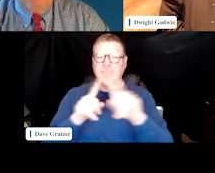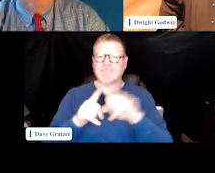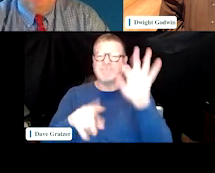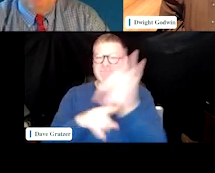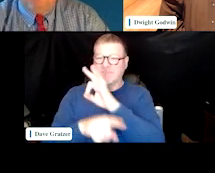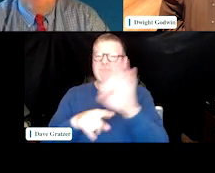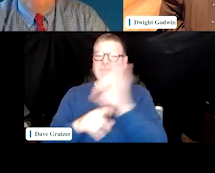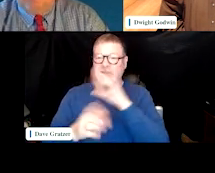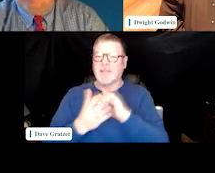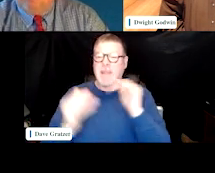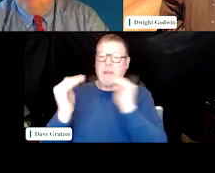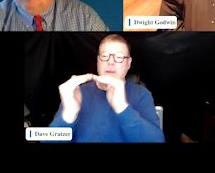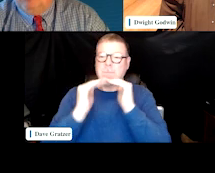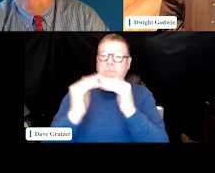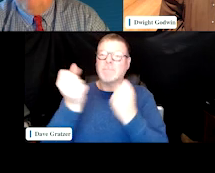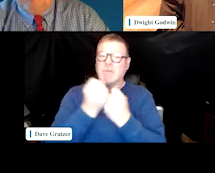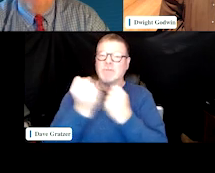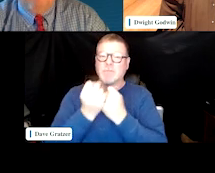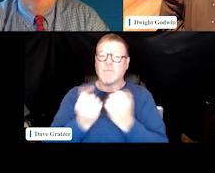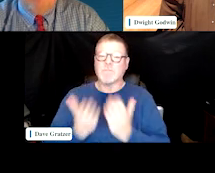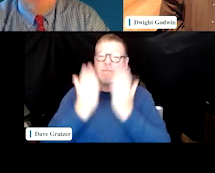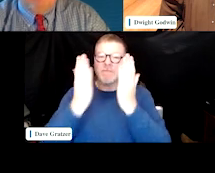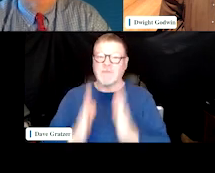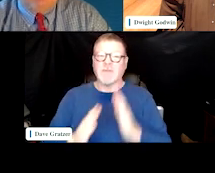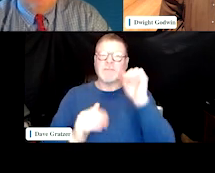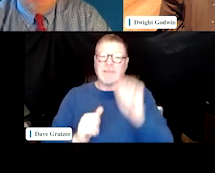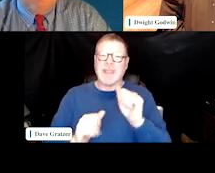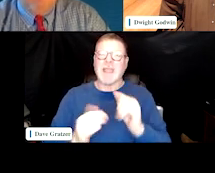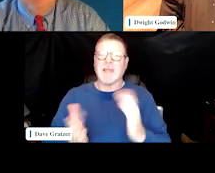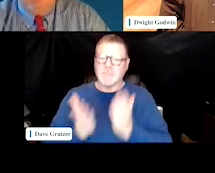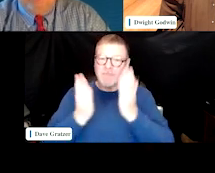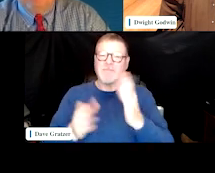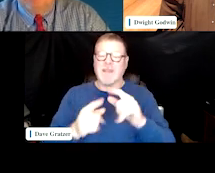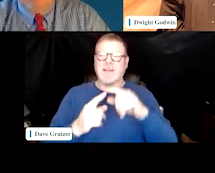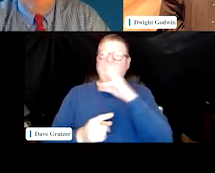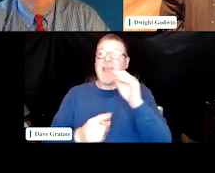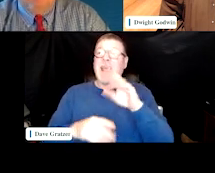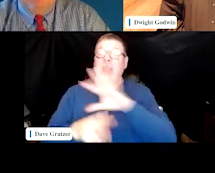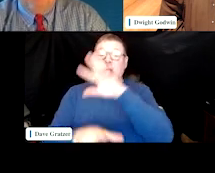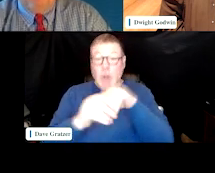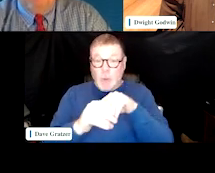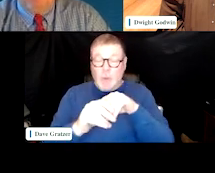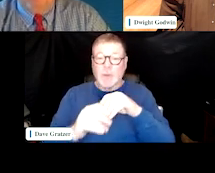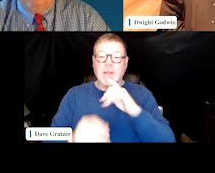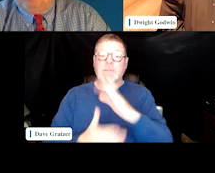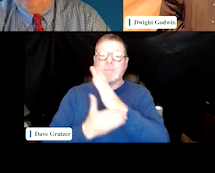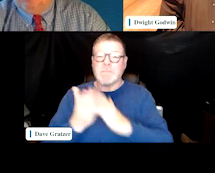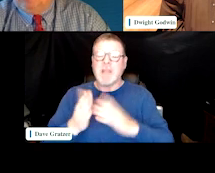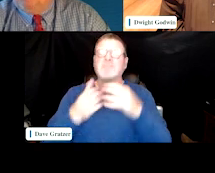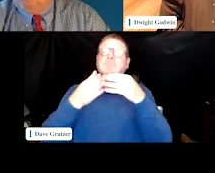peer support providers can provide at Intercept 0, including being part of general and targeted